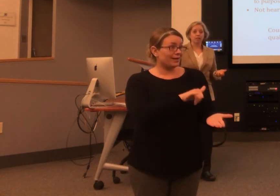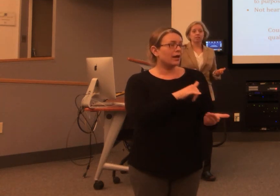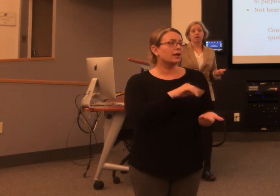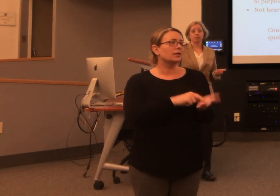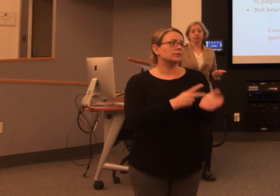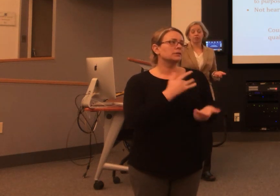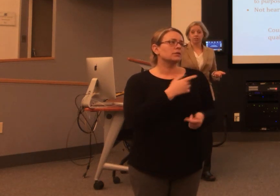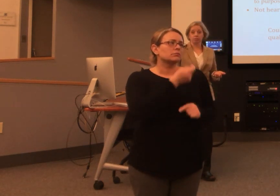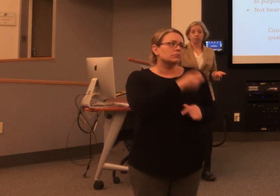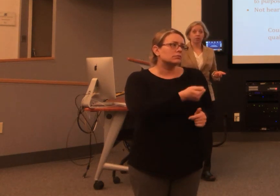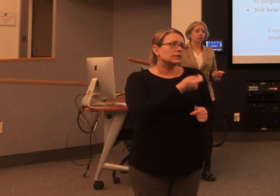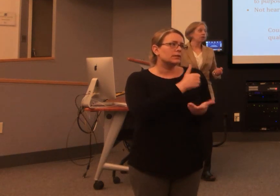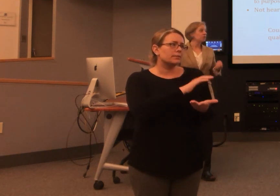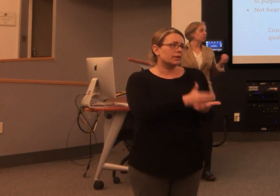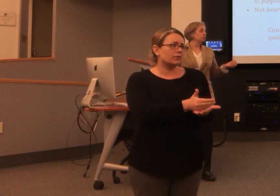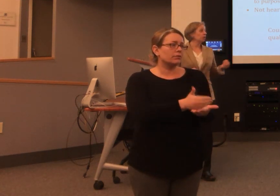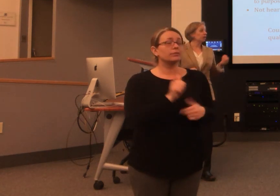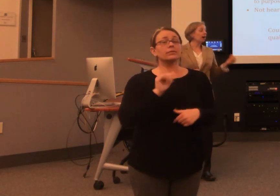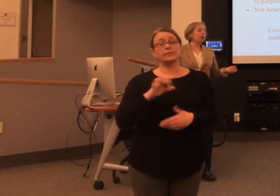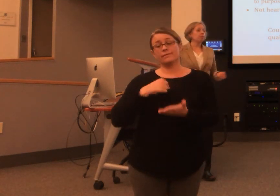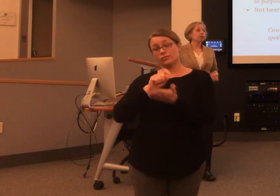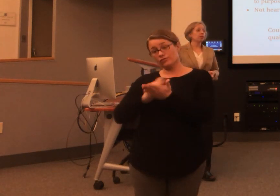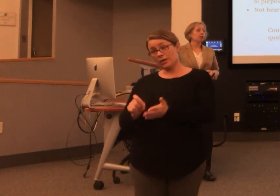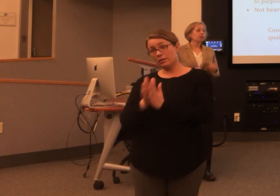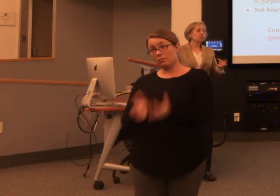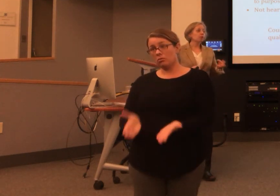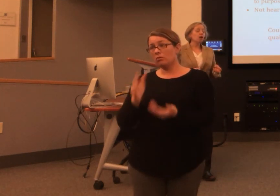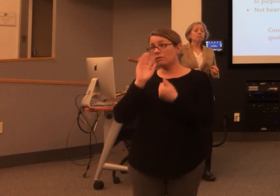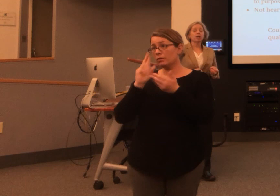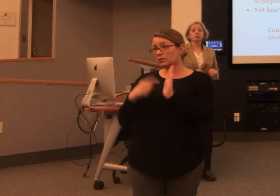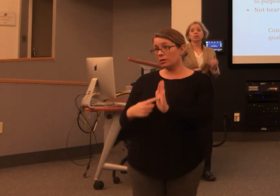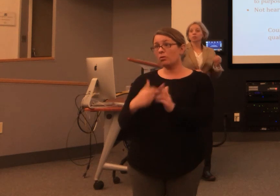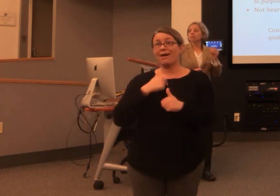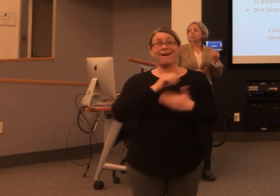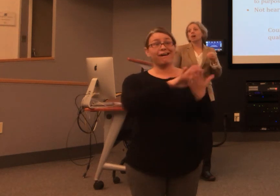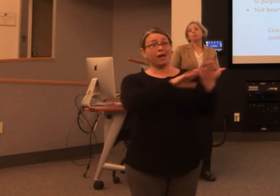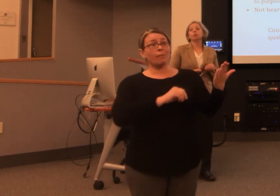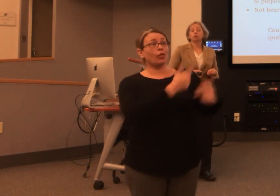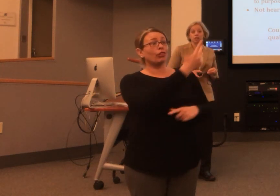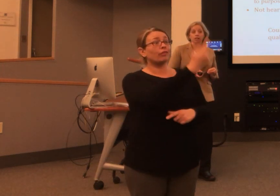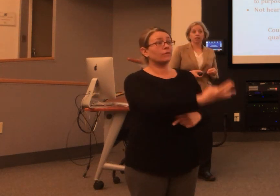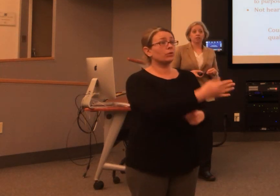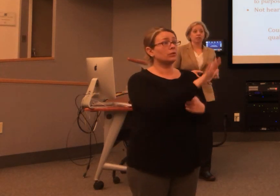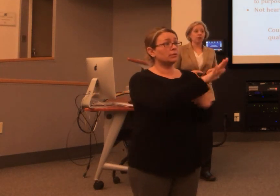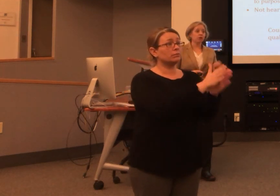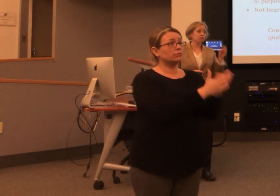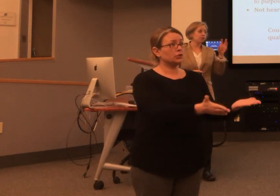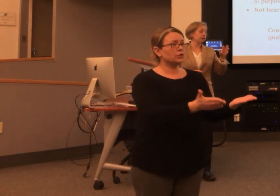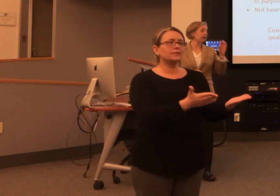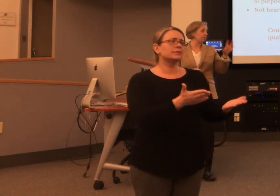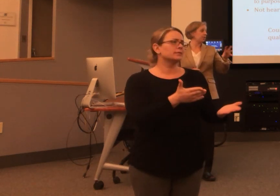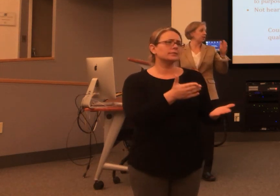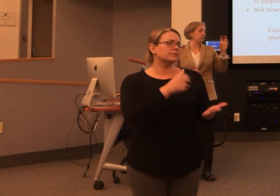that's not very defensible. So you wanna copy small amounts and really just copy what you need. If I wanted to make a commentary